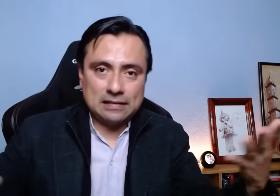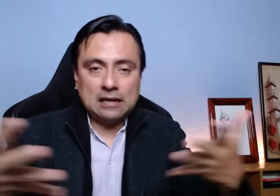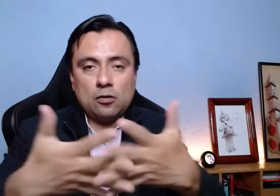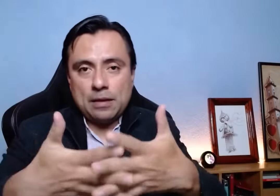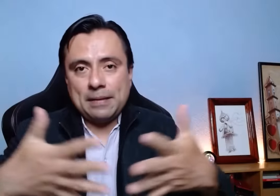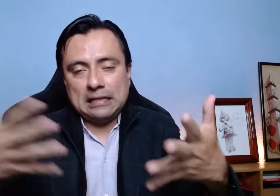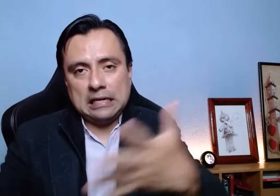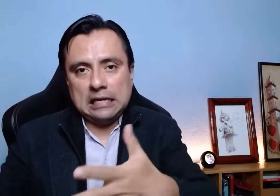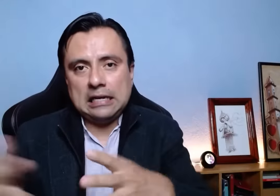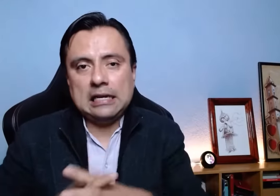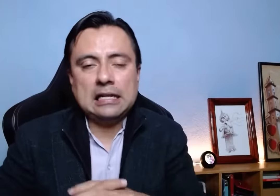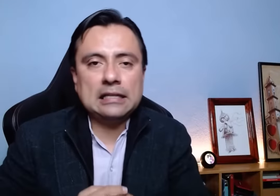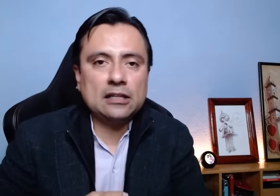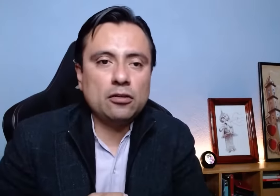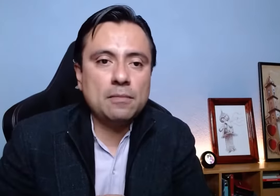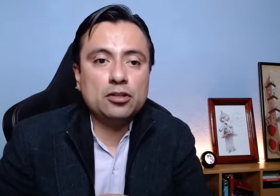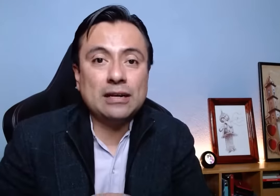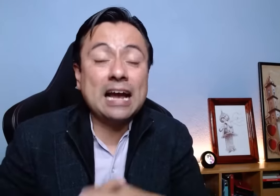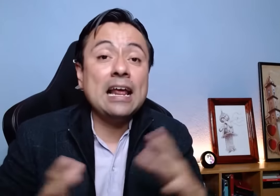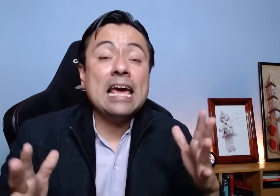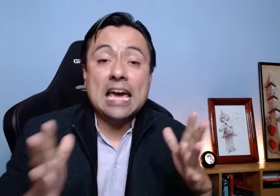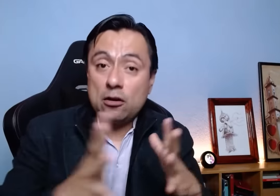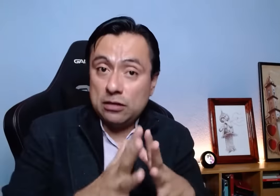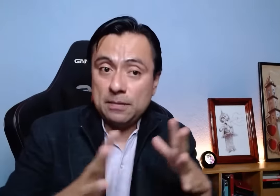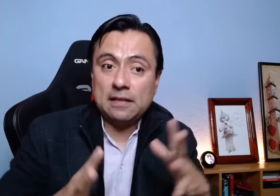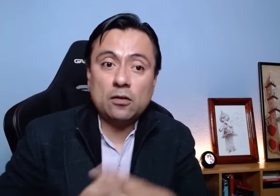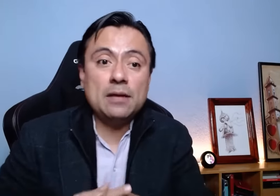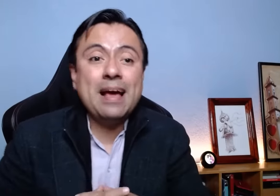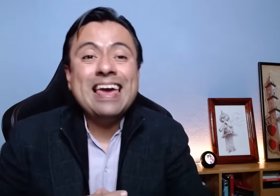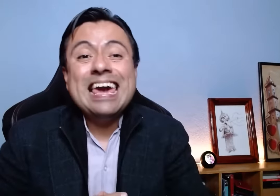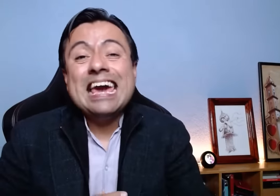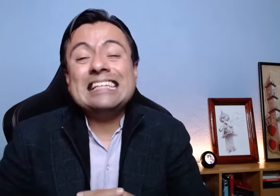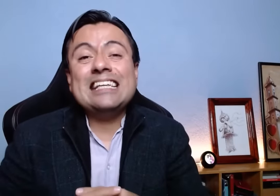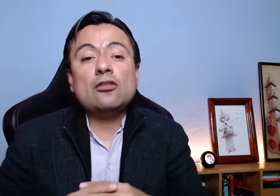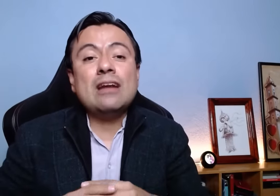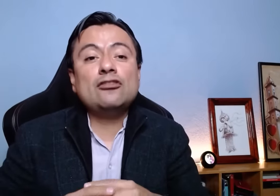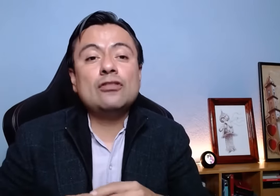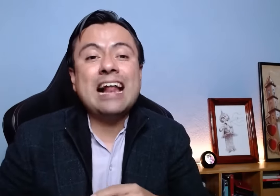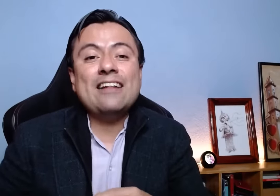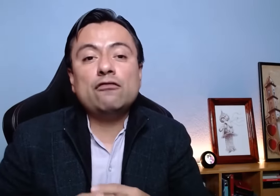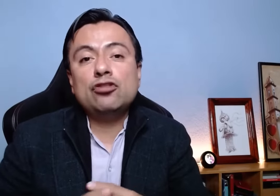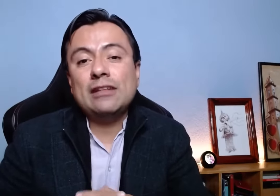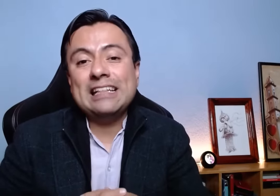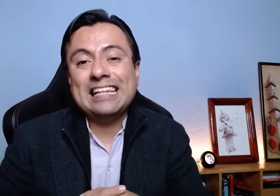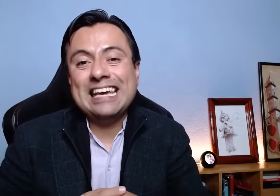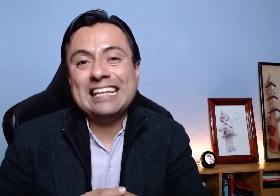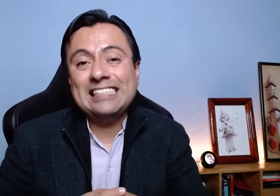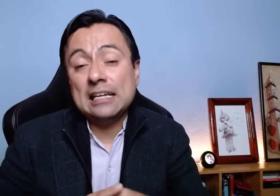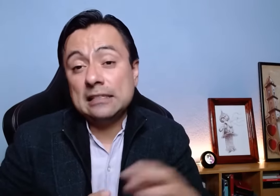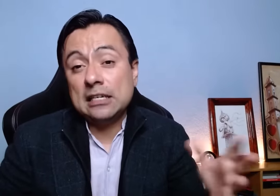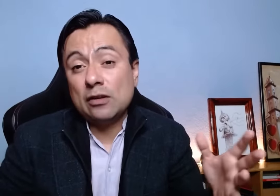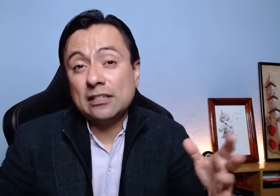Michoacán Prosecutor's Office for being obviously in the territory of Michoacán in the limits of Colima el Centro national fusion dand intelligence